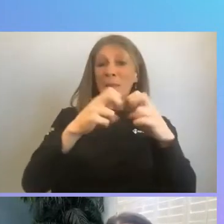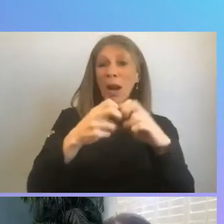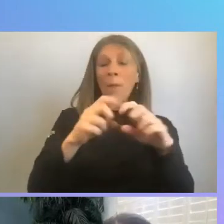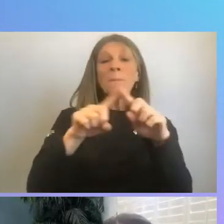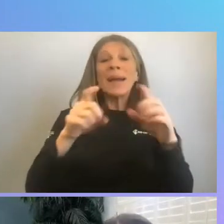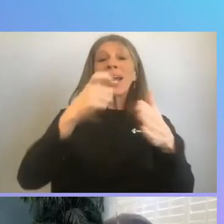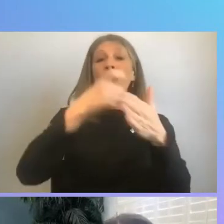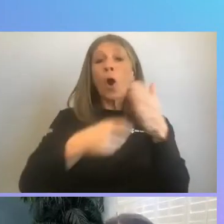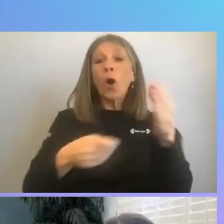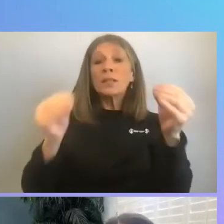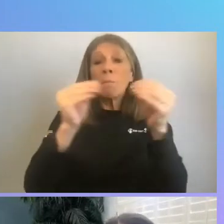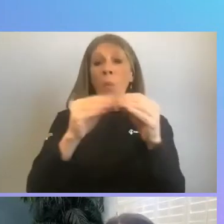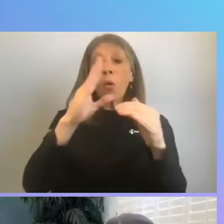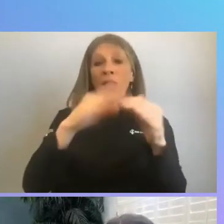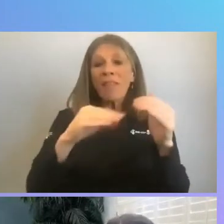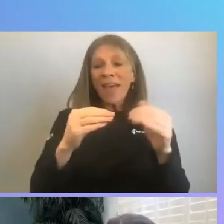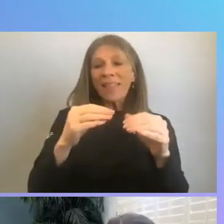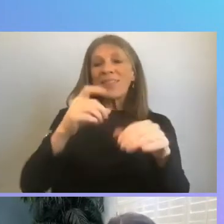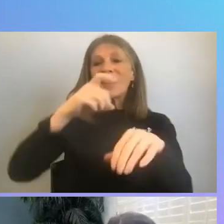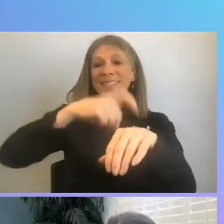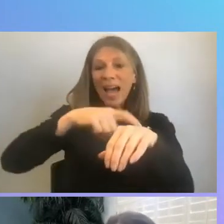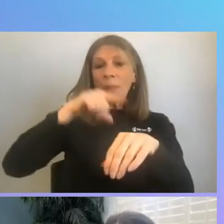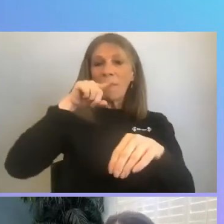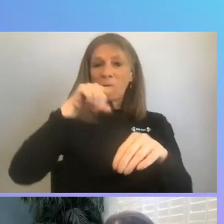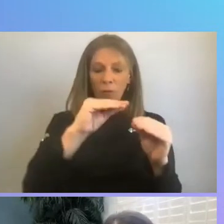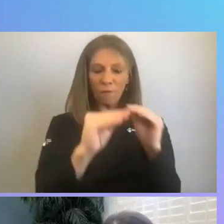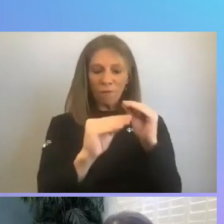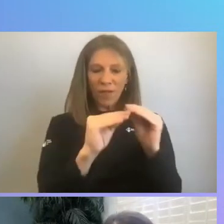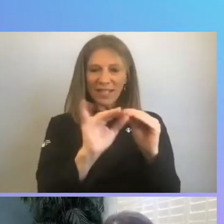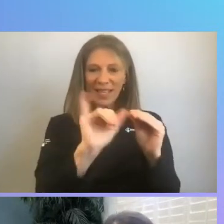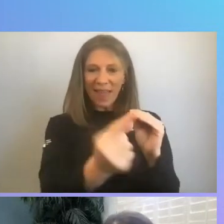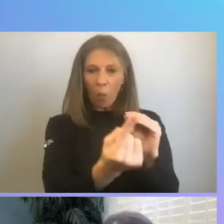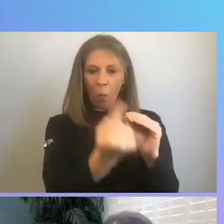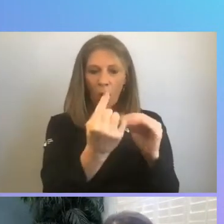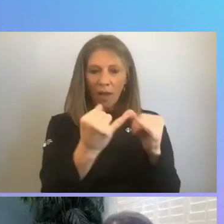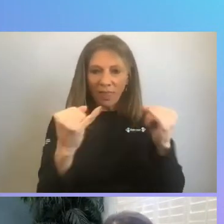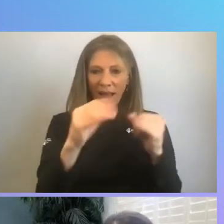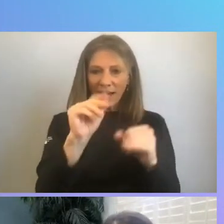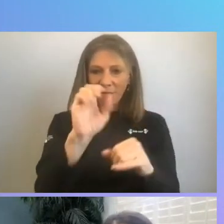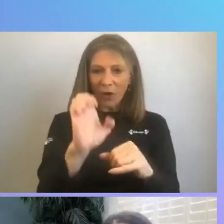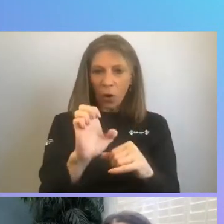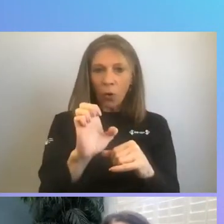time of you fixing that one line of code. When you're on it, and